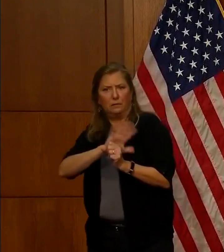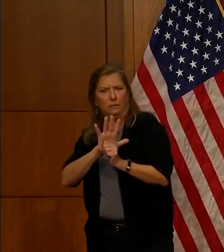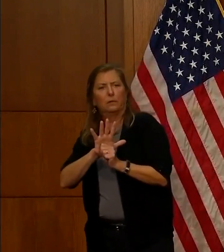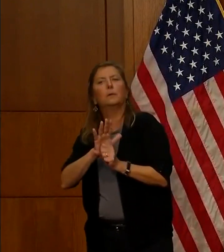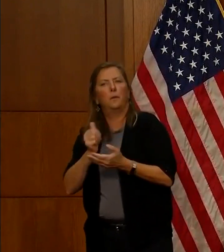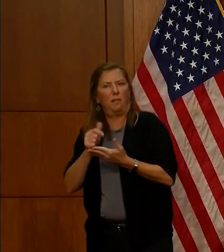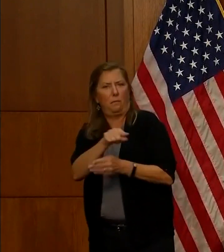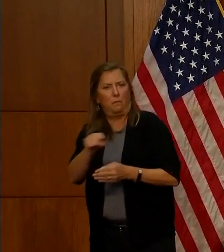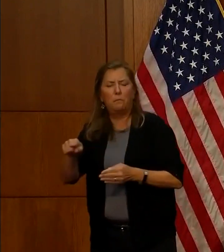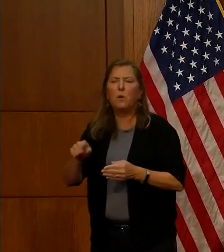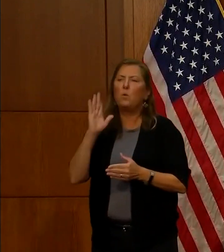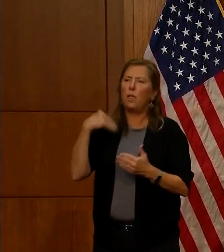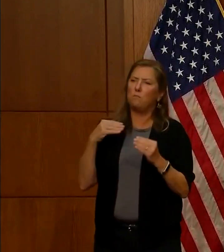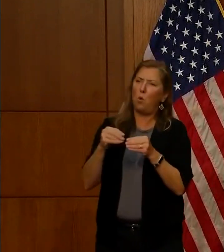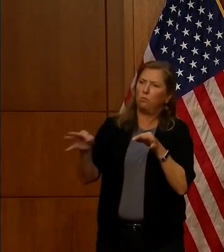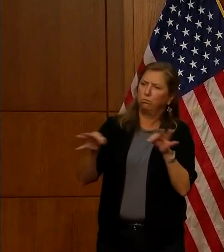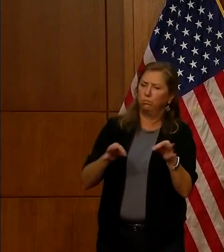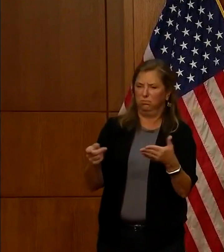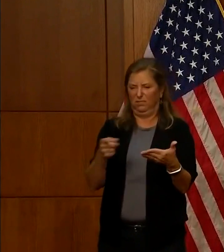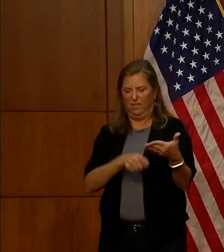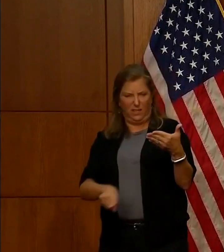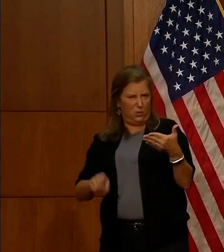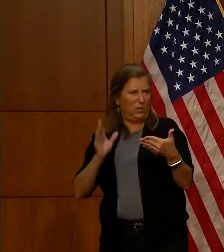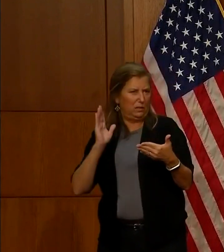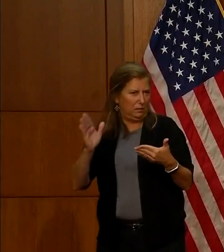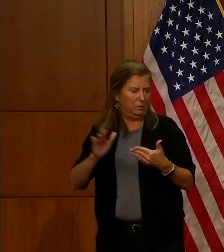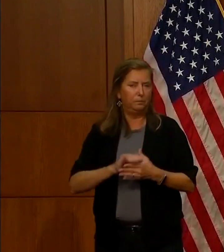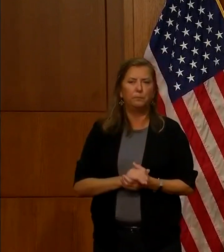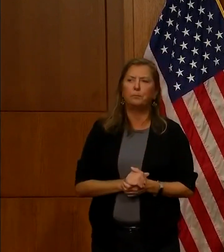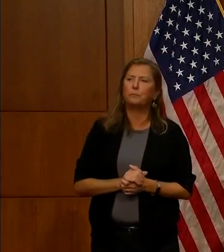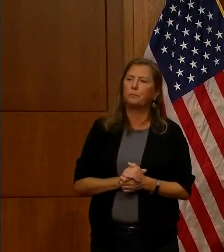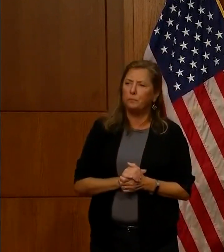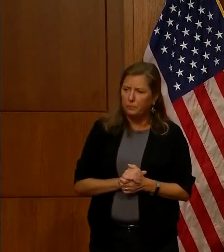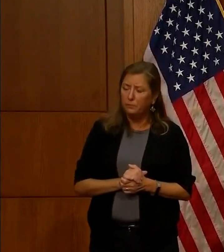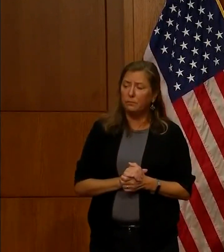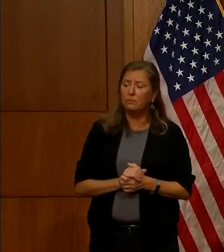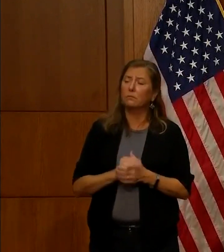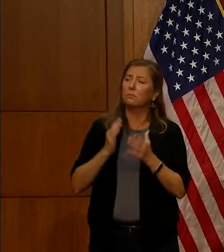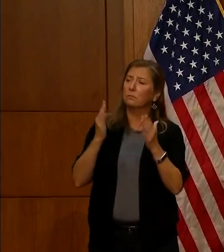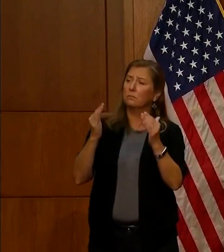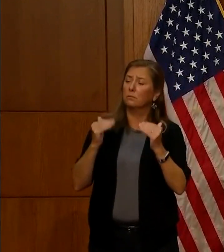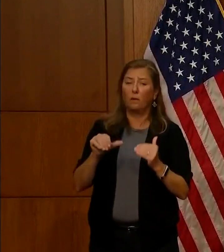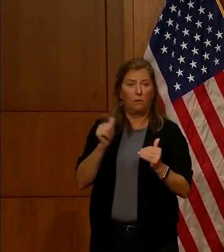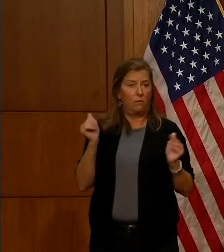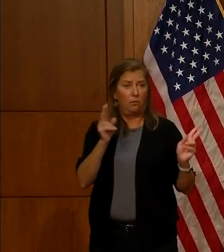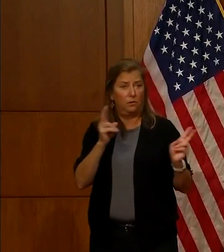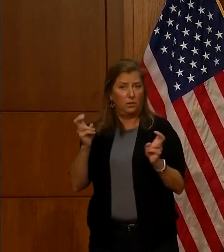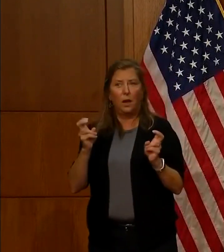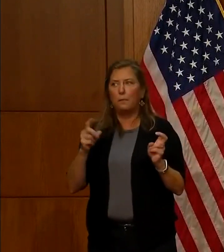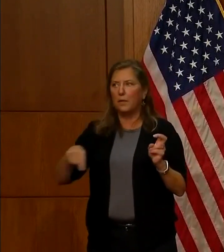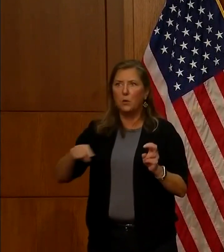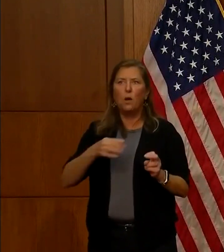IMPACTED BY THE PANDEMIC. WE'LL HAVE MORE INFORMATION ABOUT